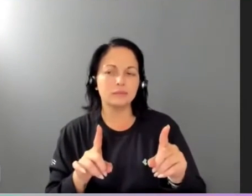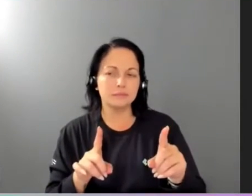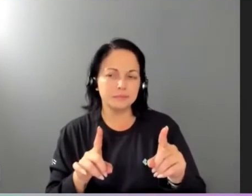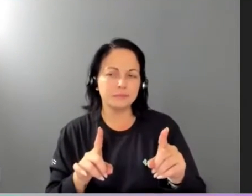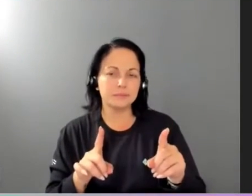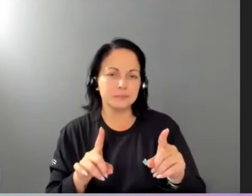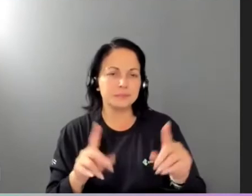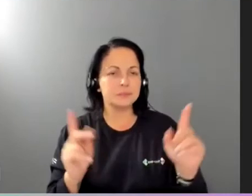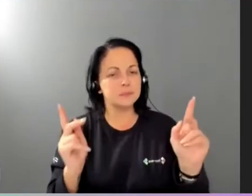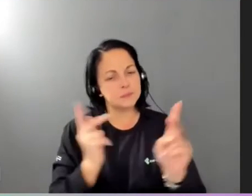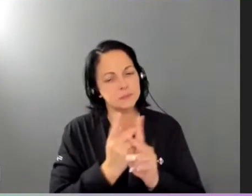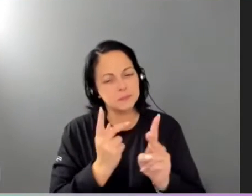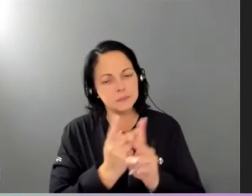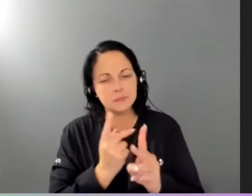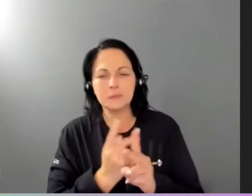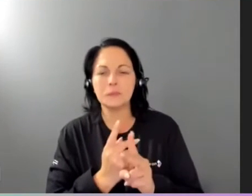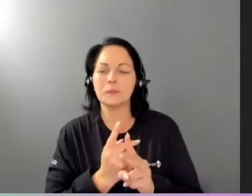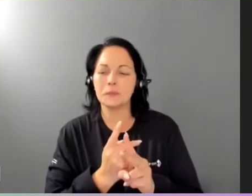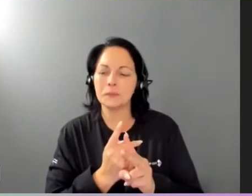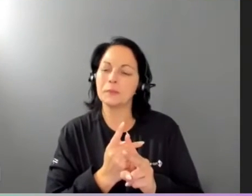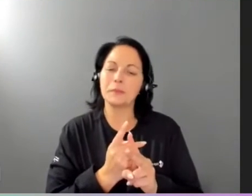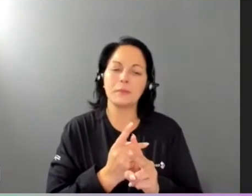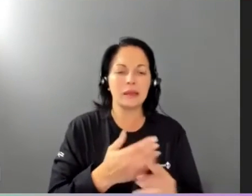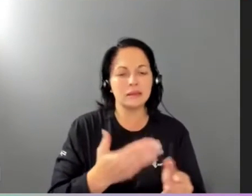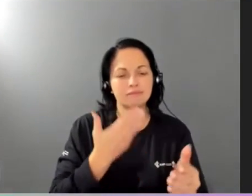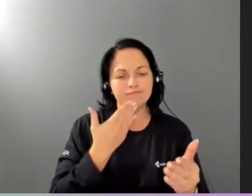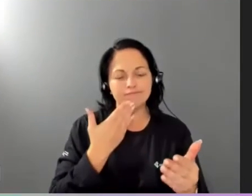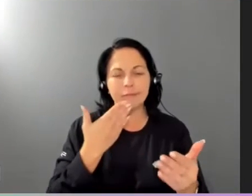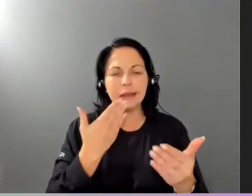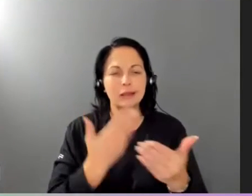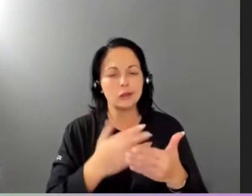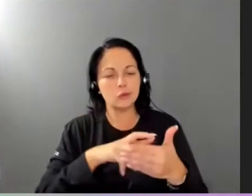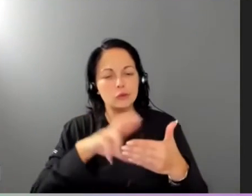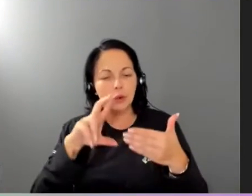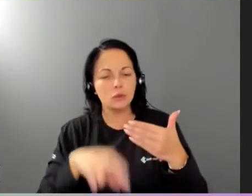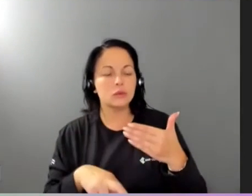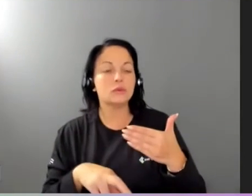is 1, one that doesn't just give you numbers and metrics and results, but gives you